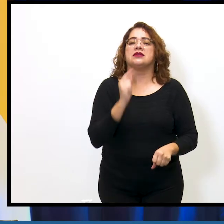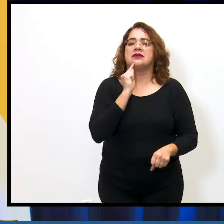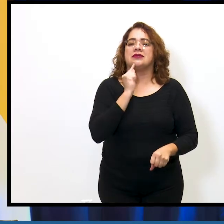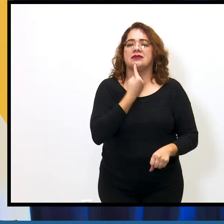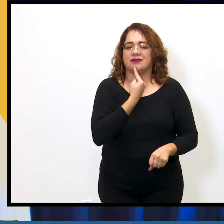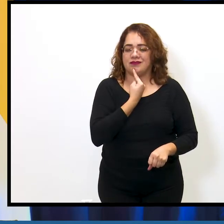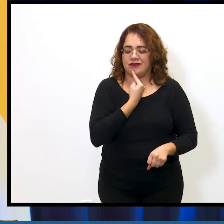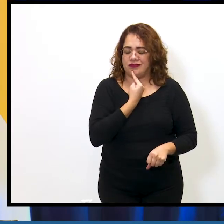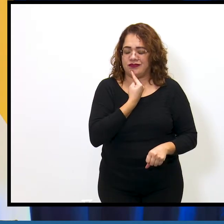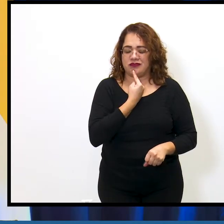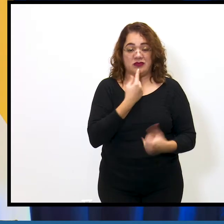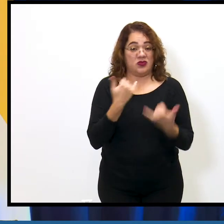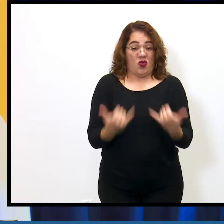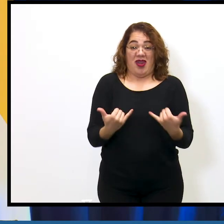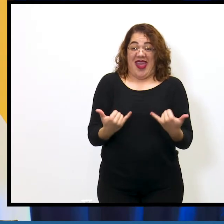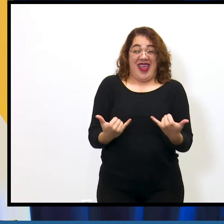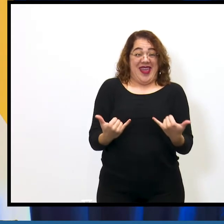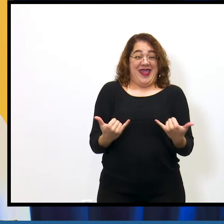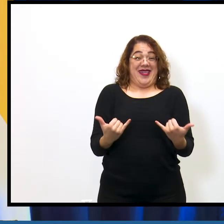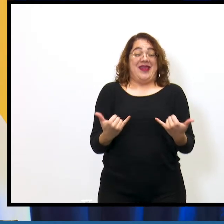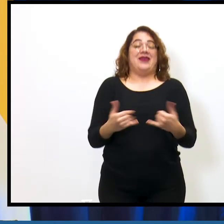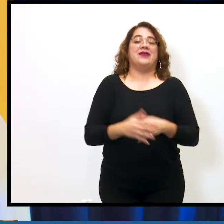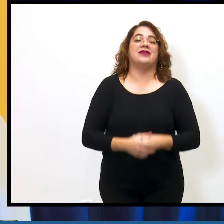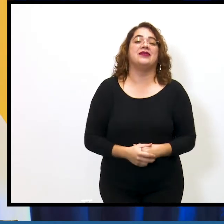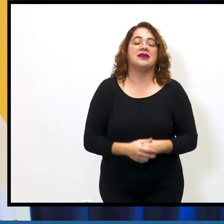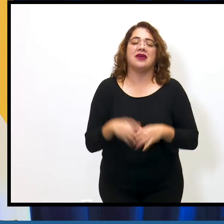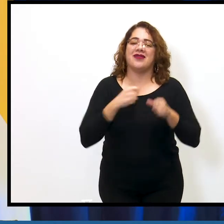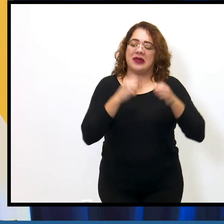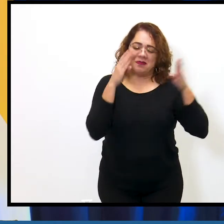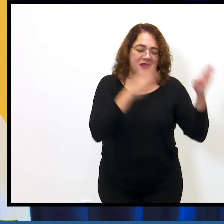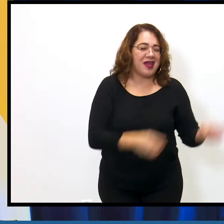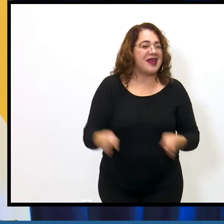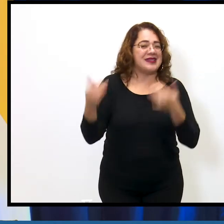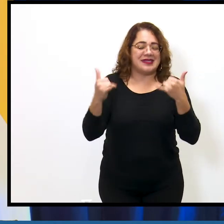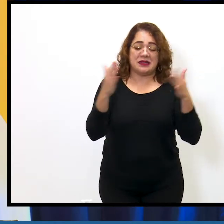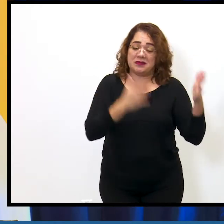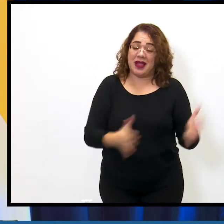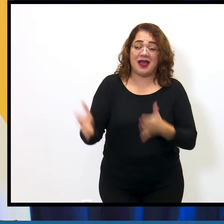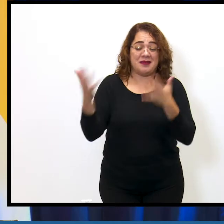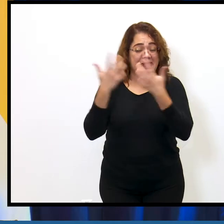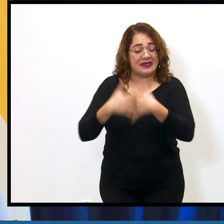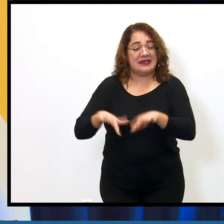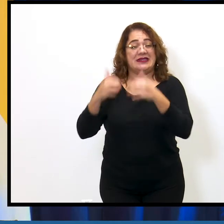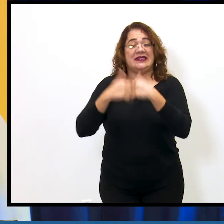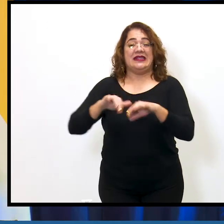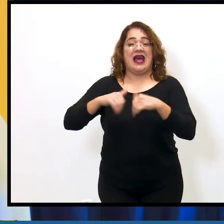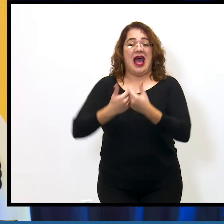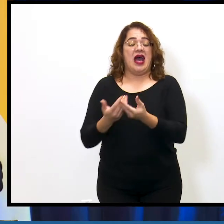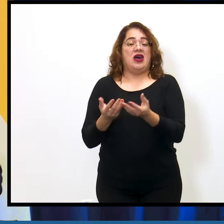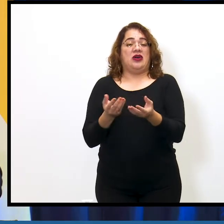that's in front of us and planned for it every single day. Now I want to note that it's,